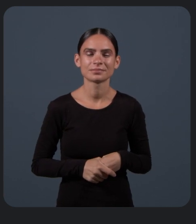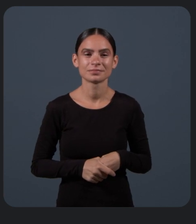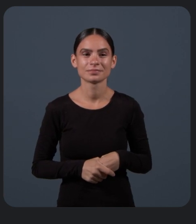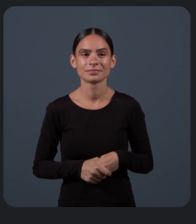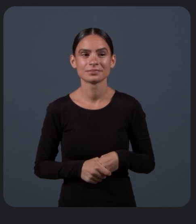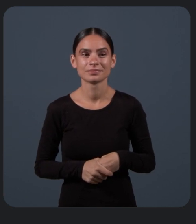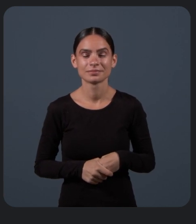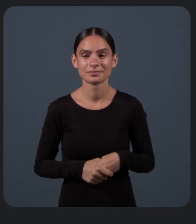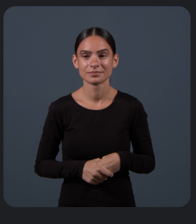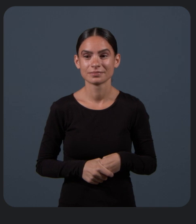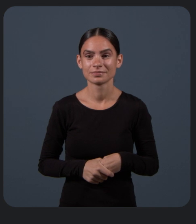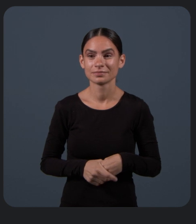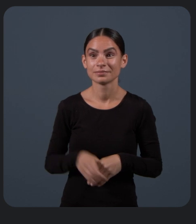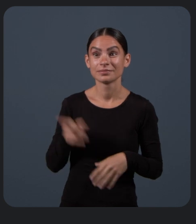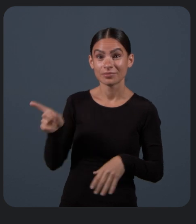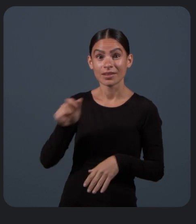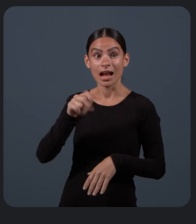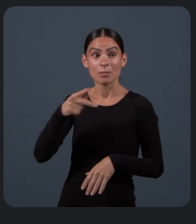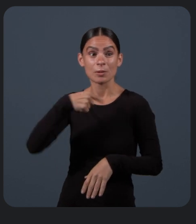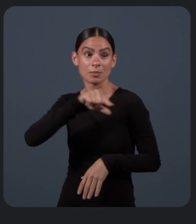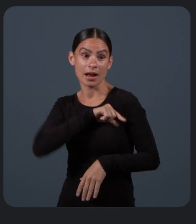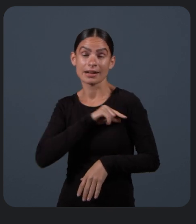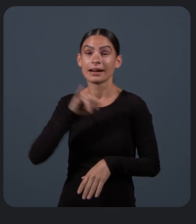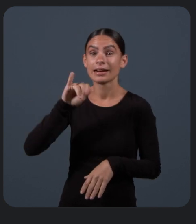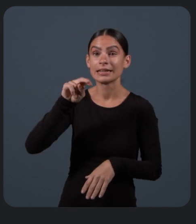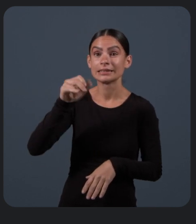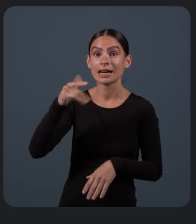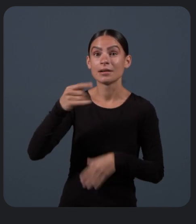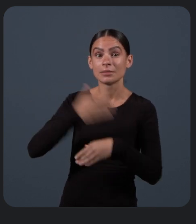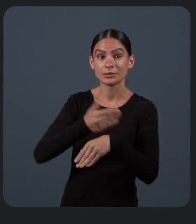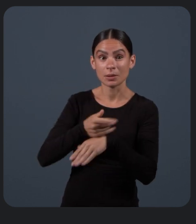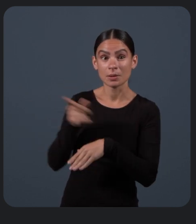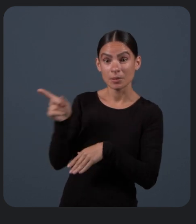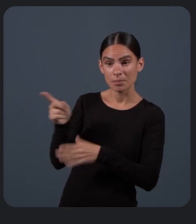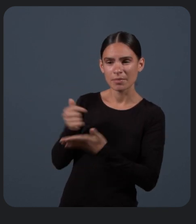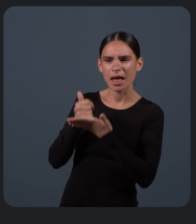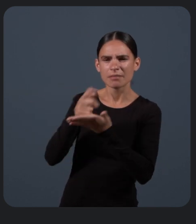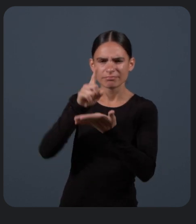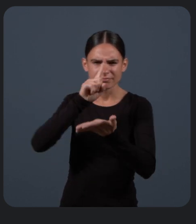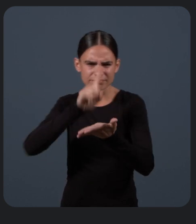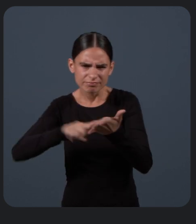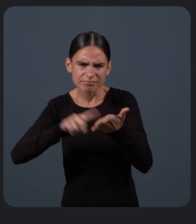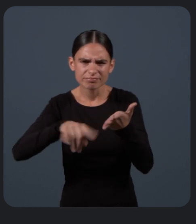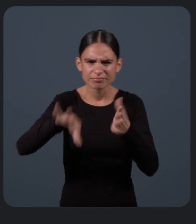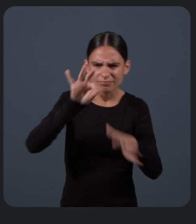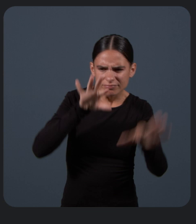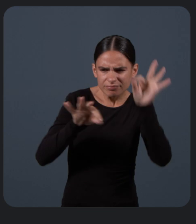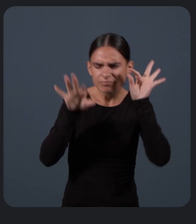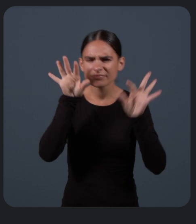The App Quality Insights window helps you discover, investigate, and reproduce issues reported